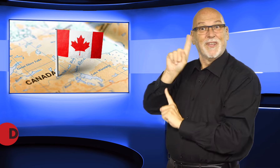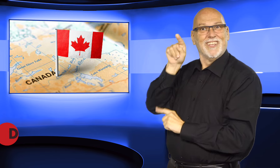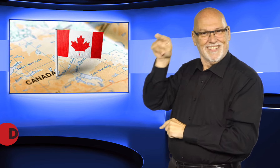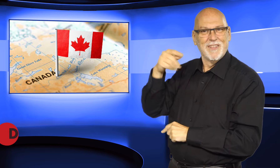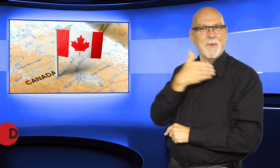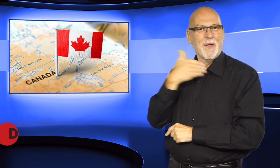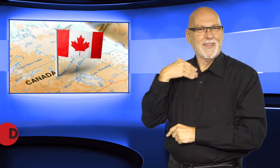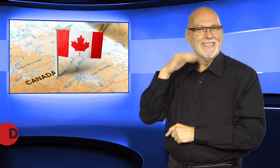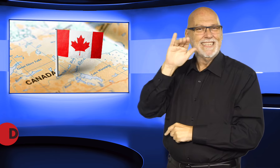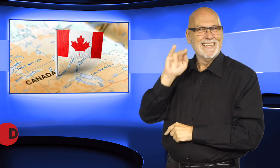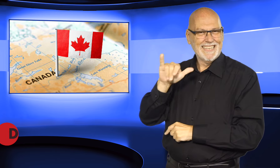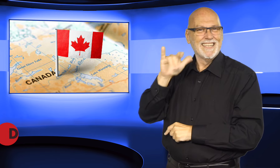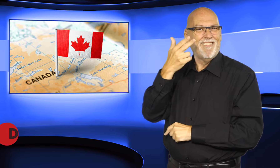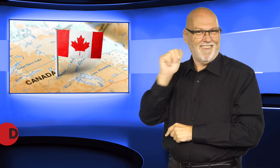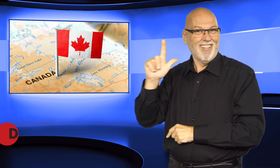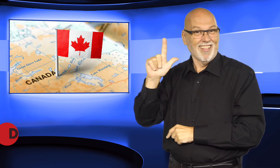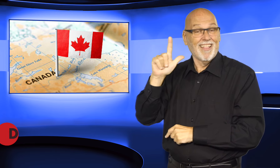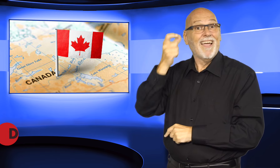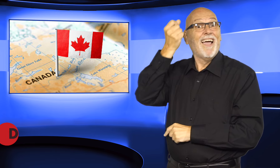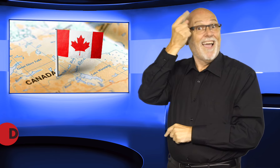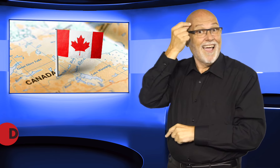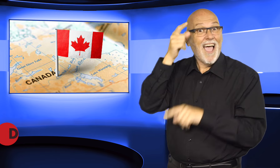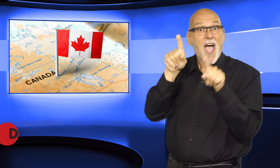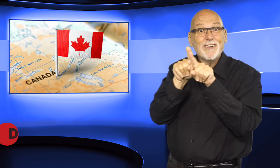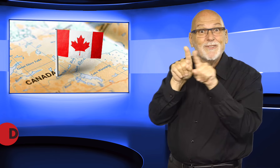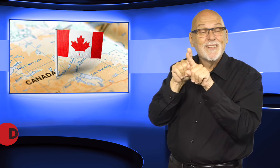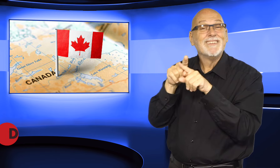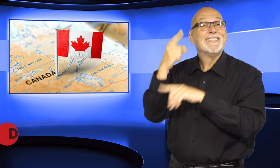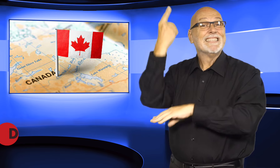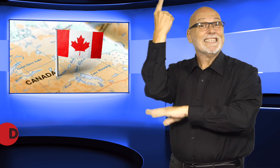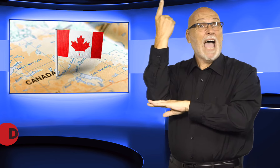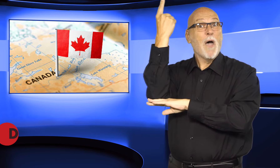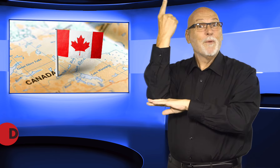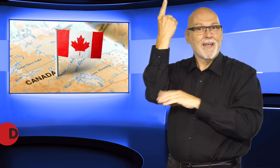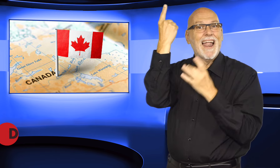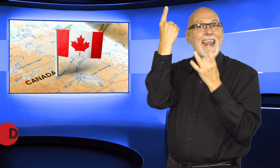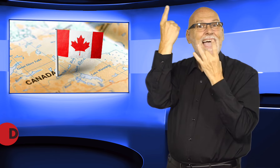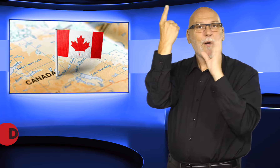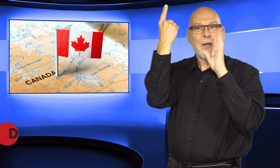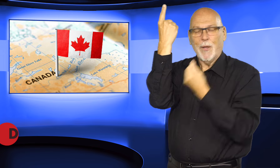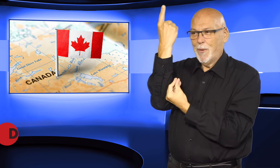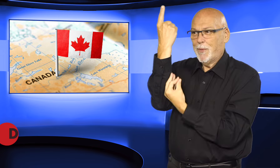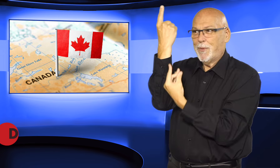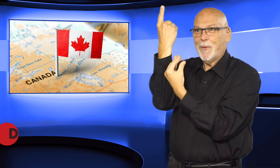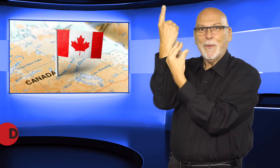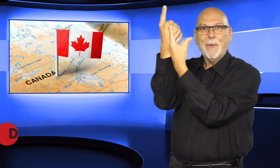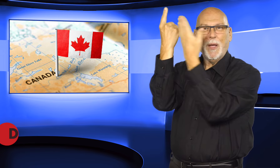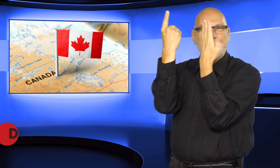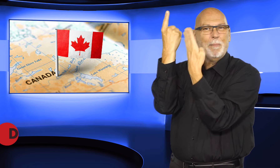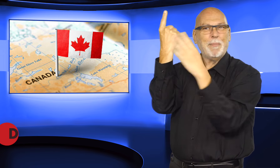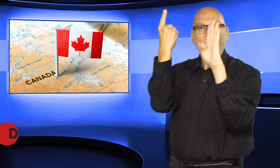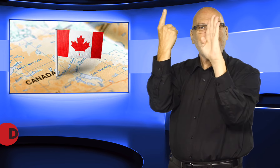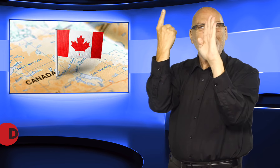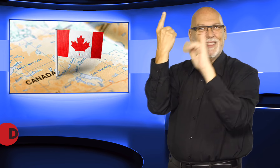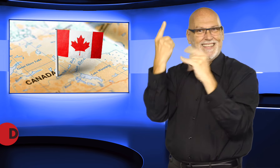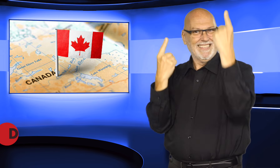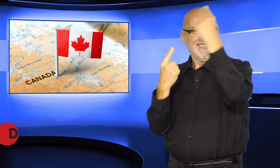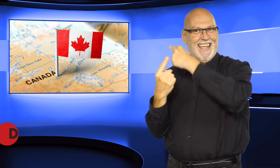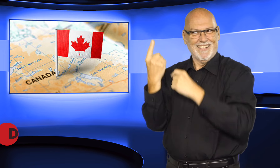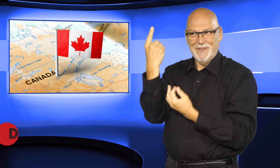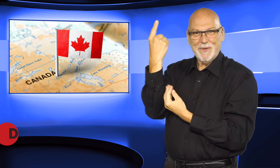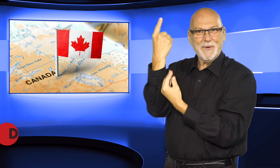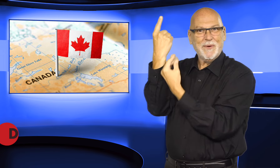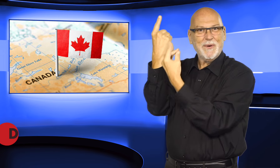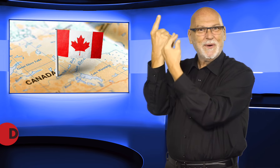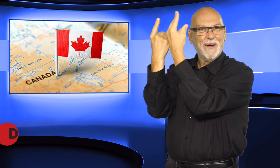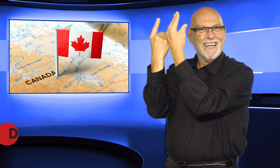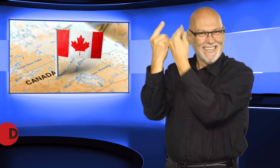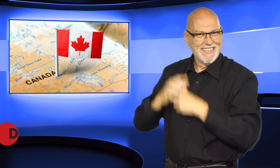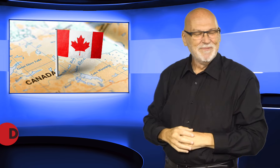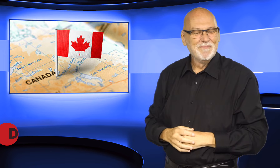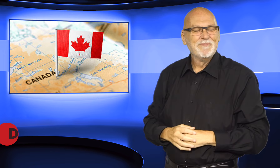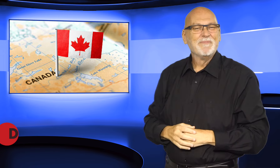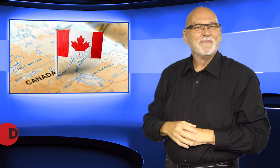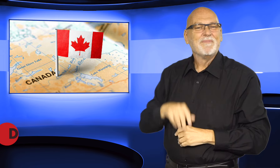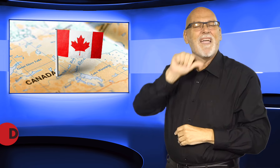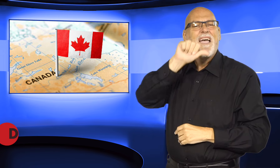at Toronto City Hall, the CN Tower would also be lit in blue on that day.